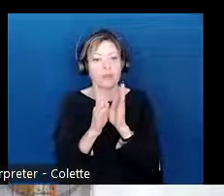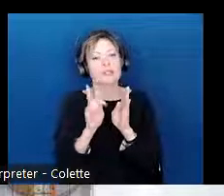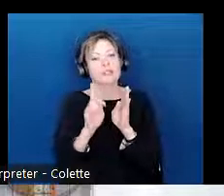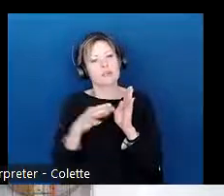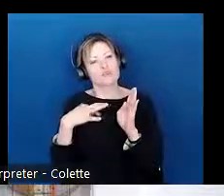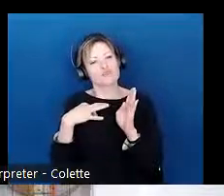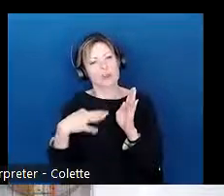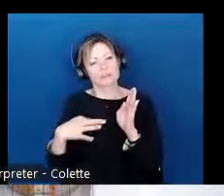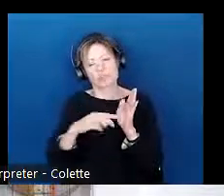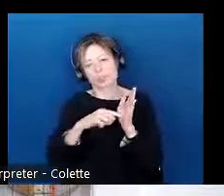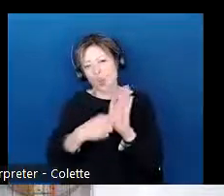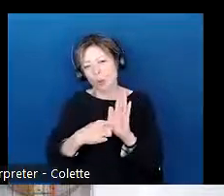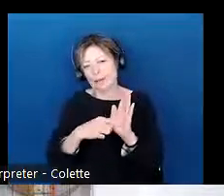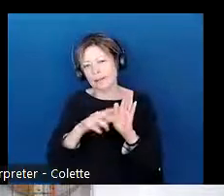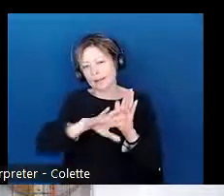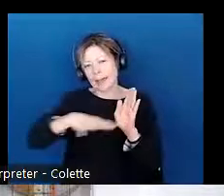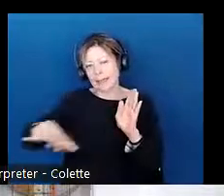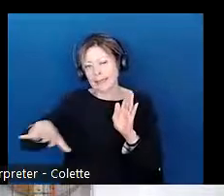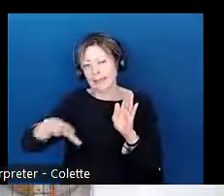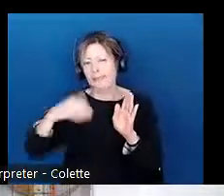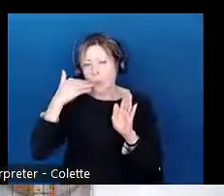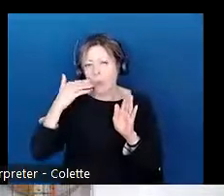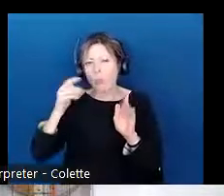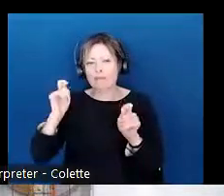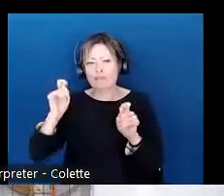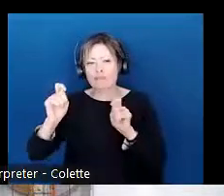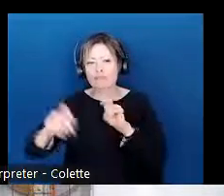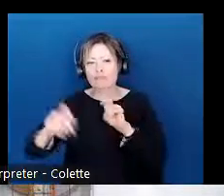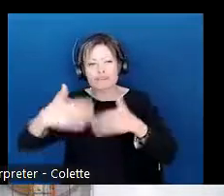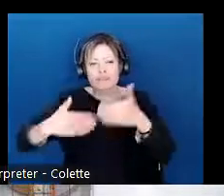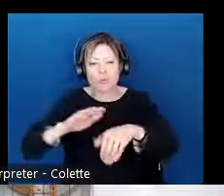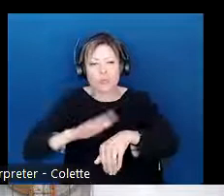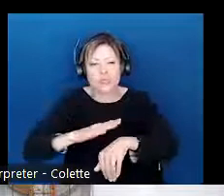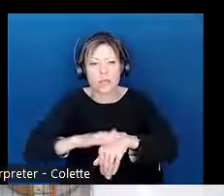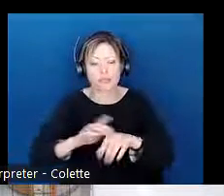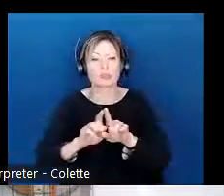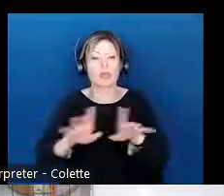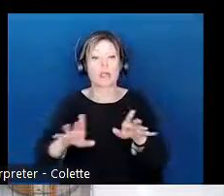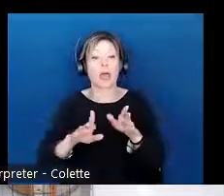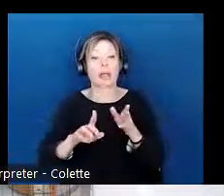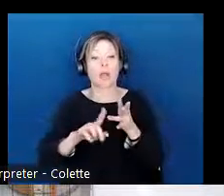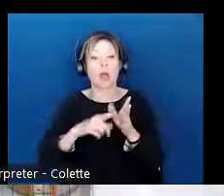always changing and evolving um so it's sort of like an oak seed as it begins to grow into a tree